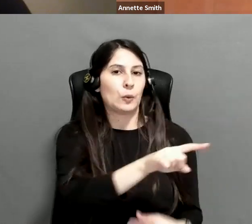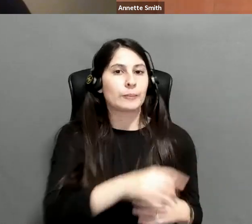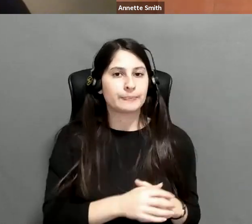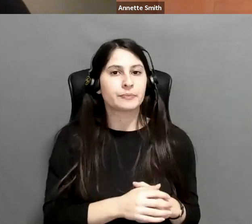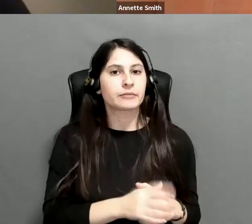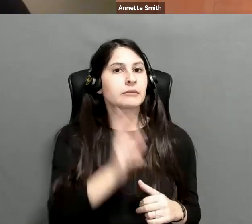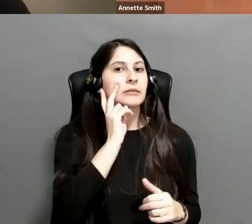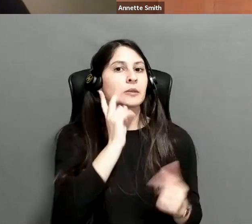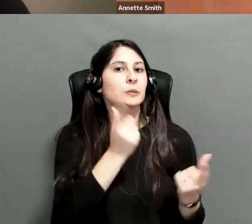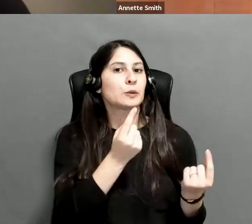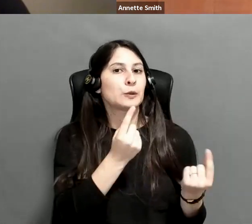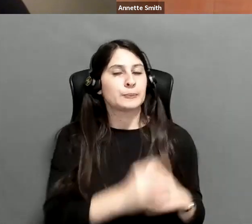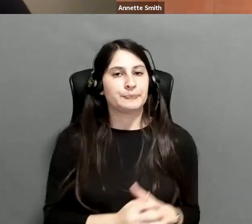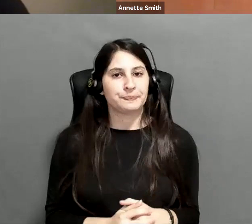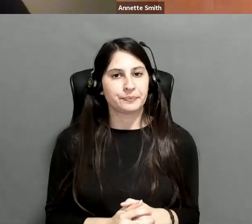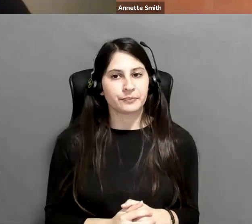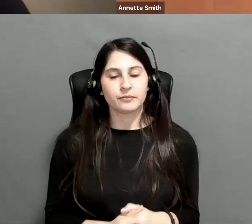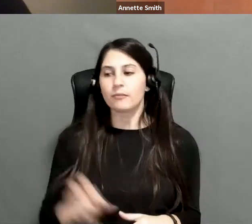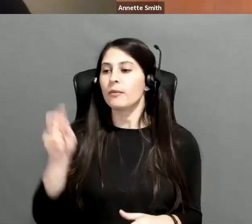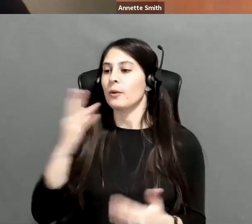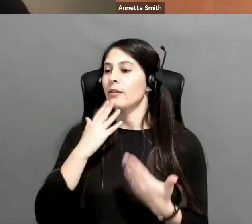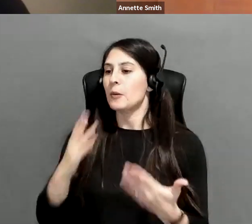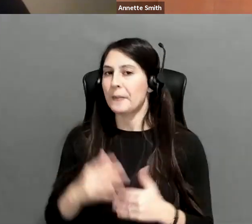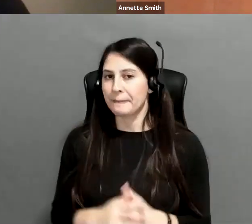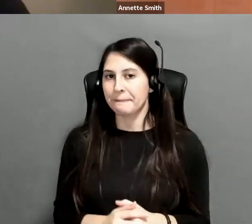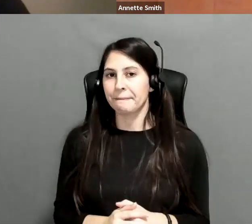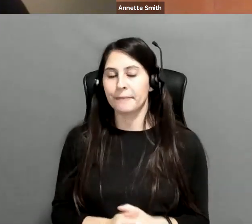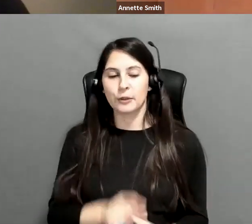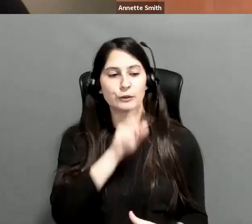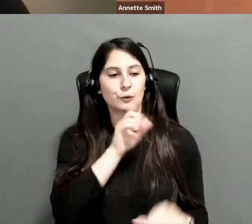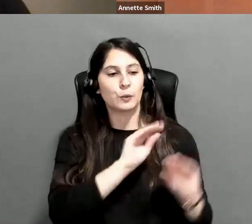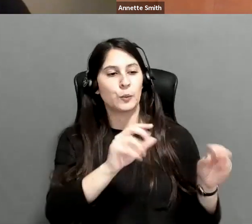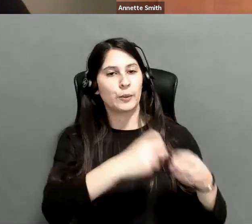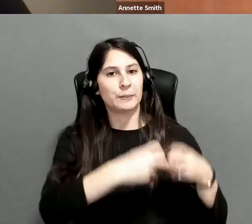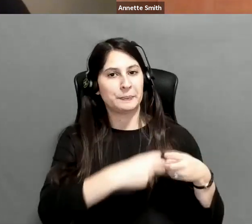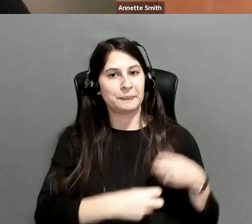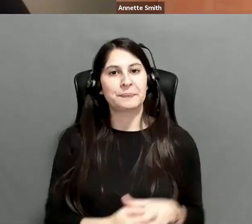But if there is anything we can do in terms of providing information to assist her, I'll, I'm